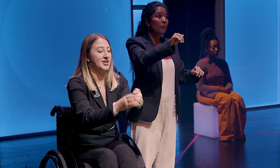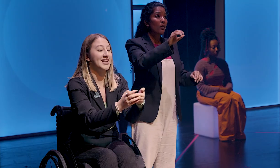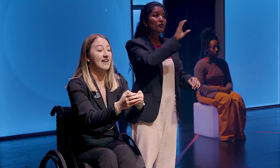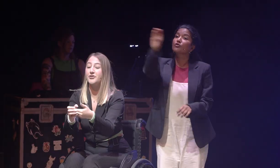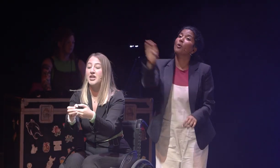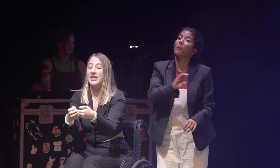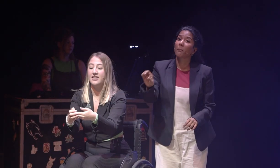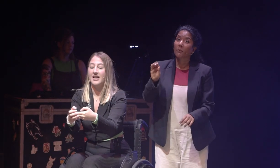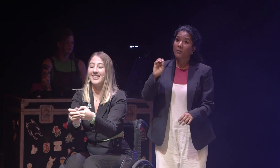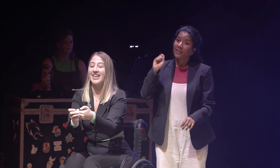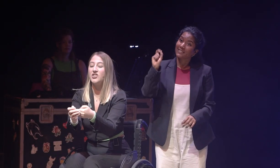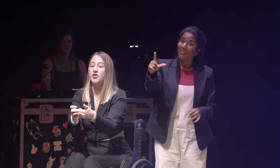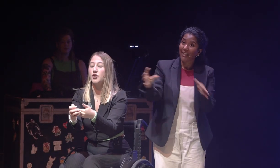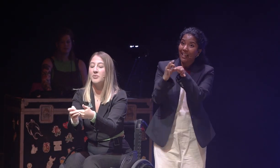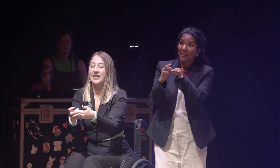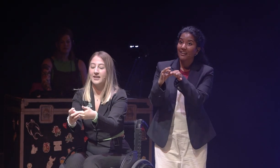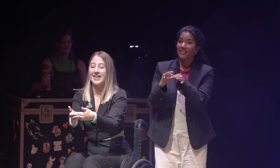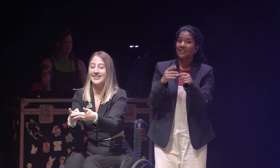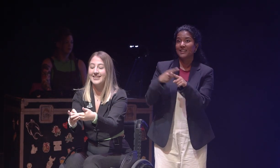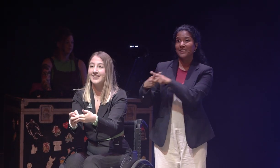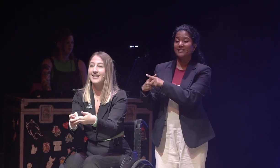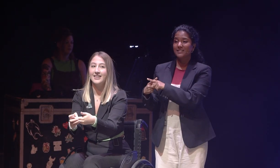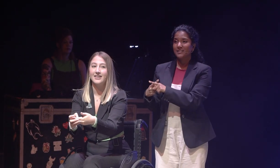They're live streaming it. I'll send you the Zoom link. Kiss kiss.